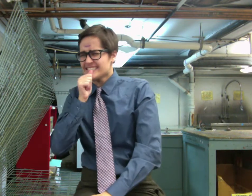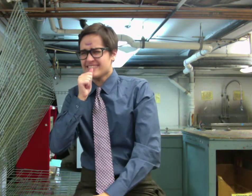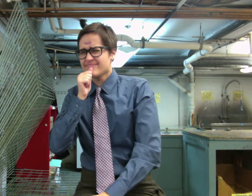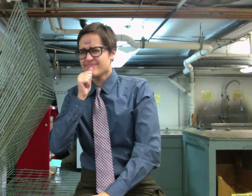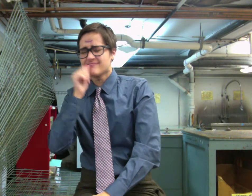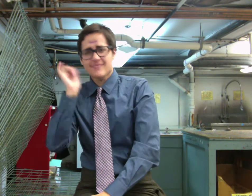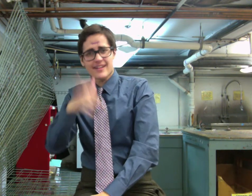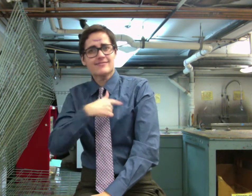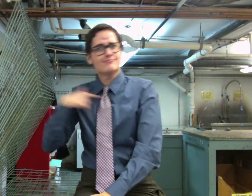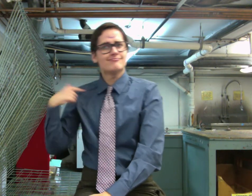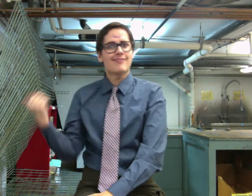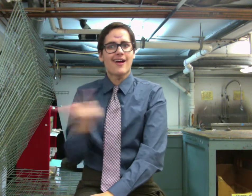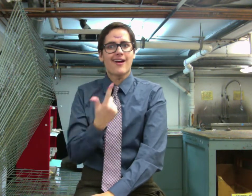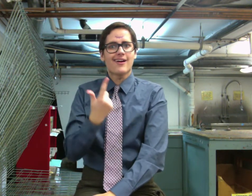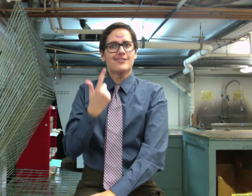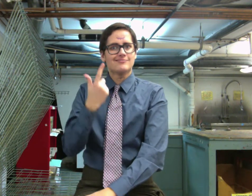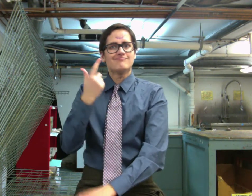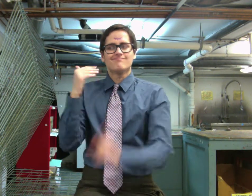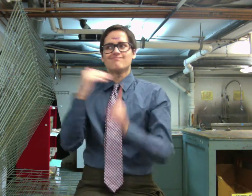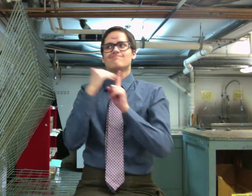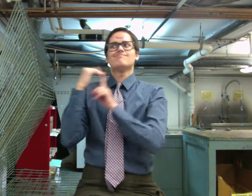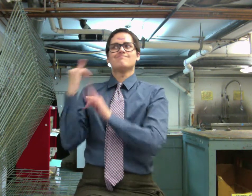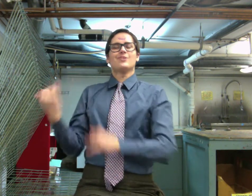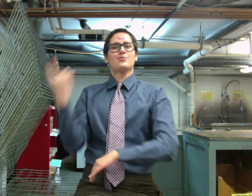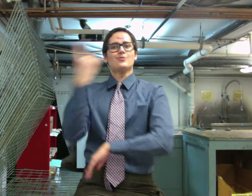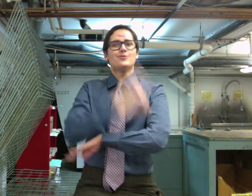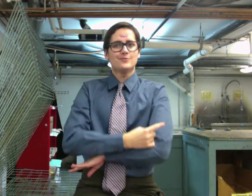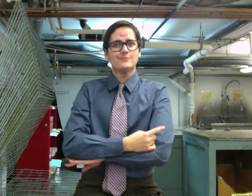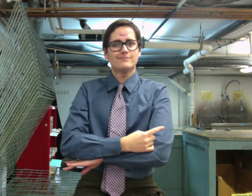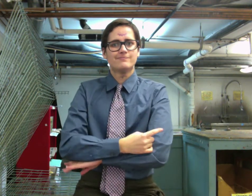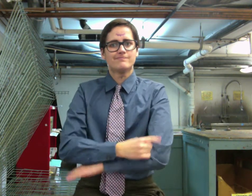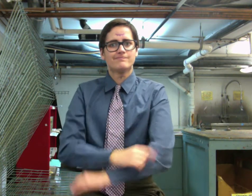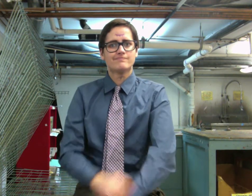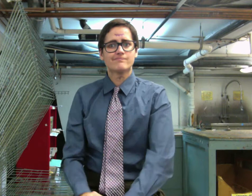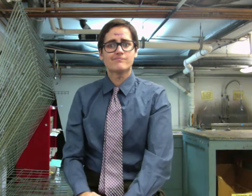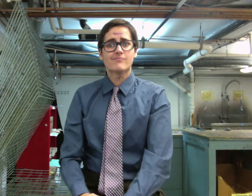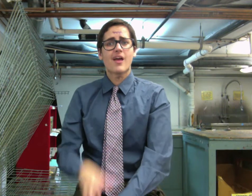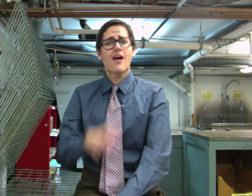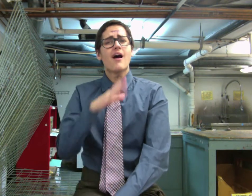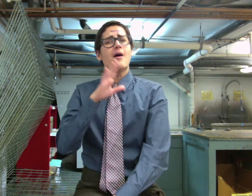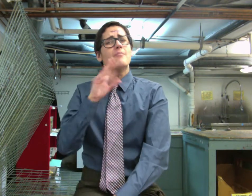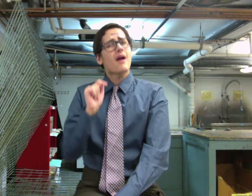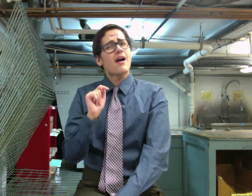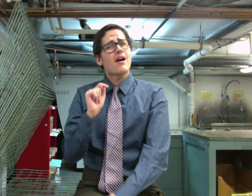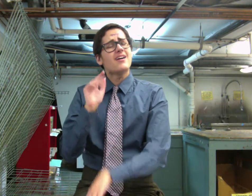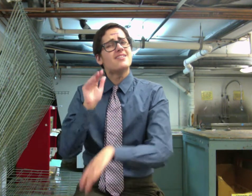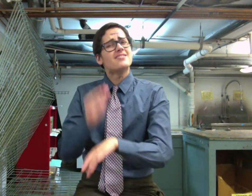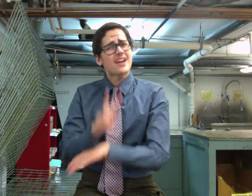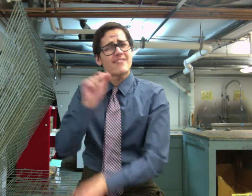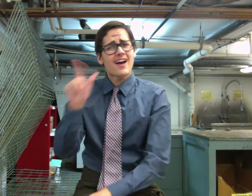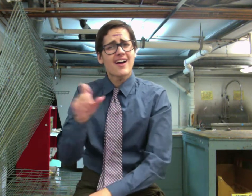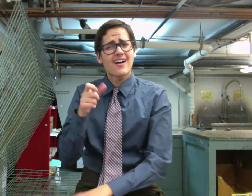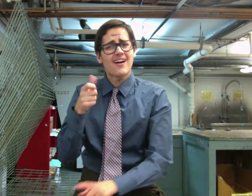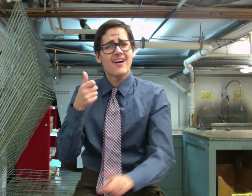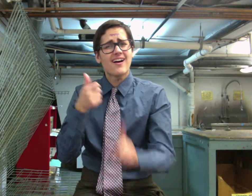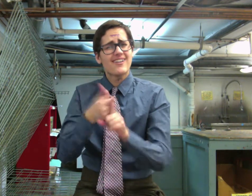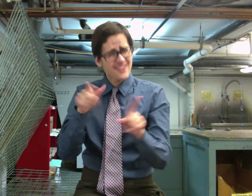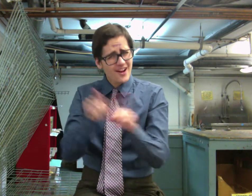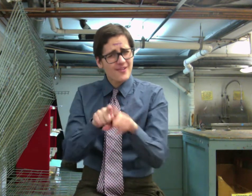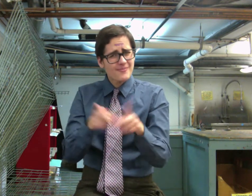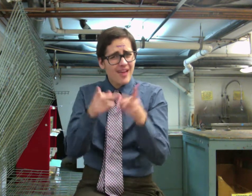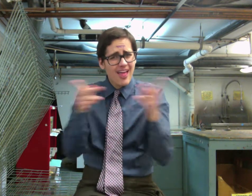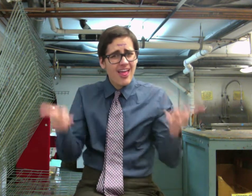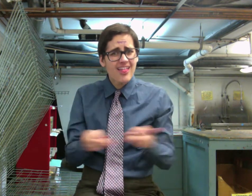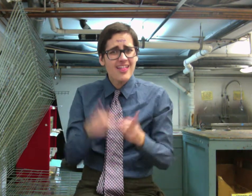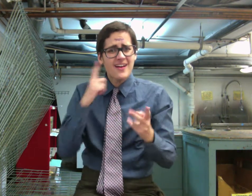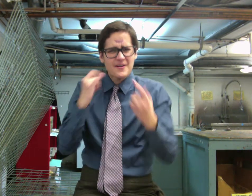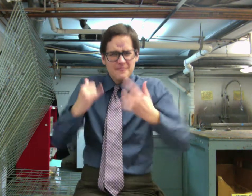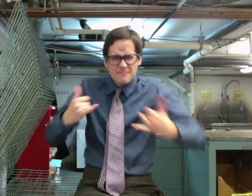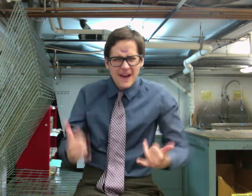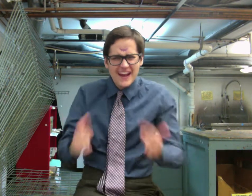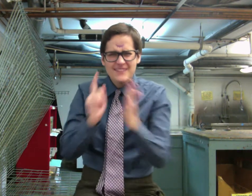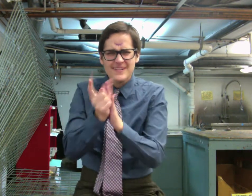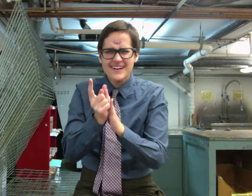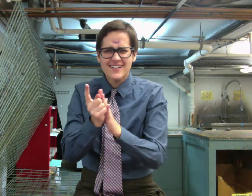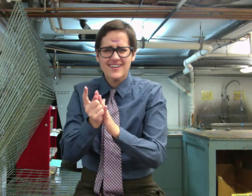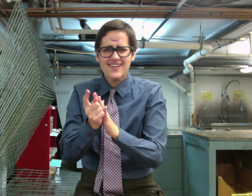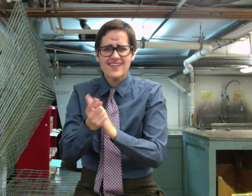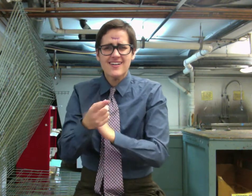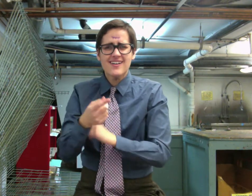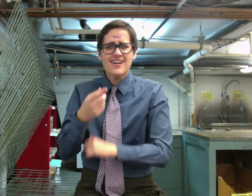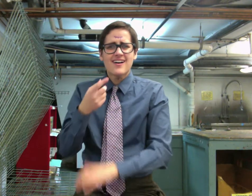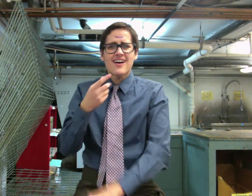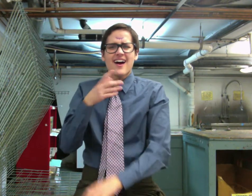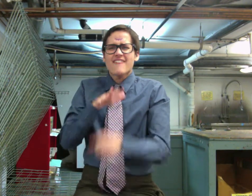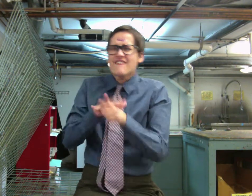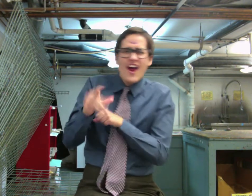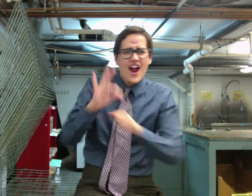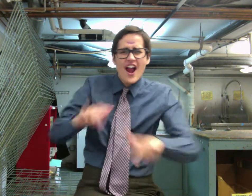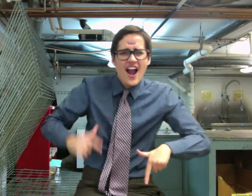as we were reminded today. But it is also a place of the present moment, full of